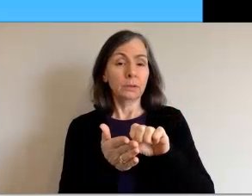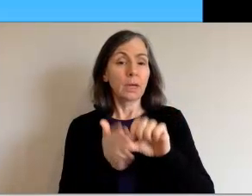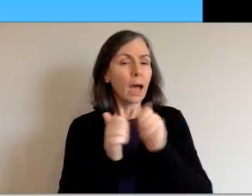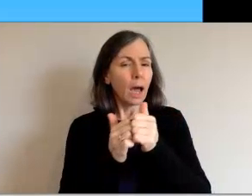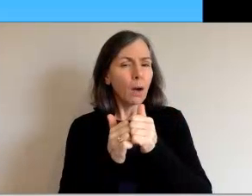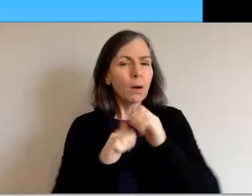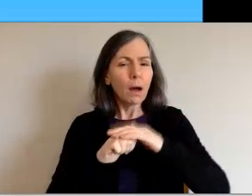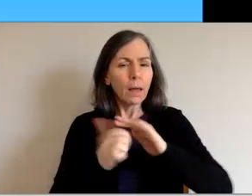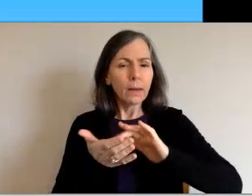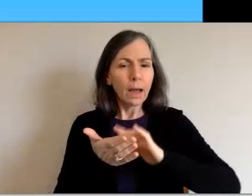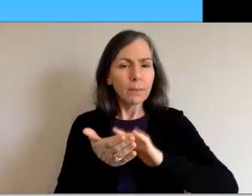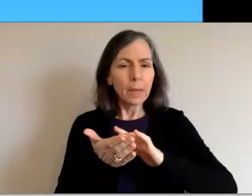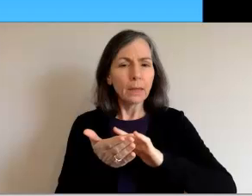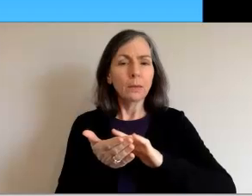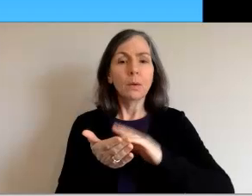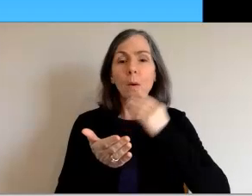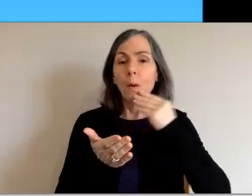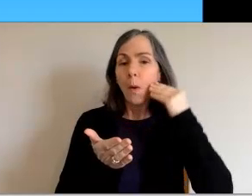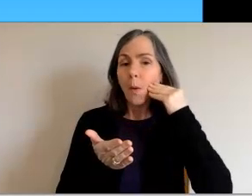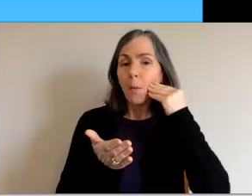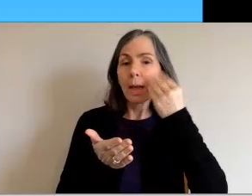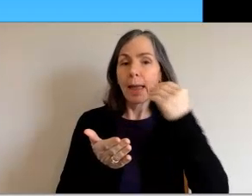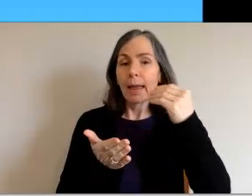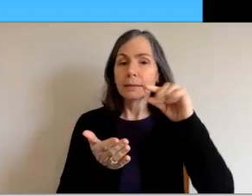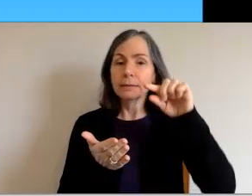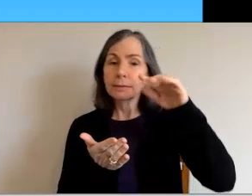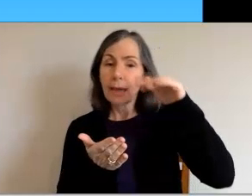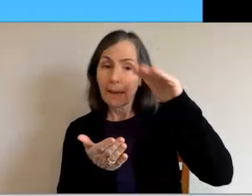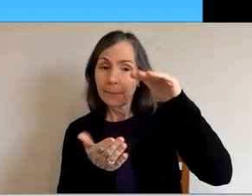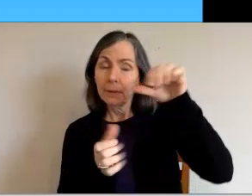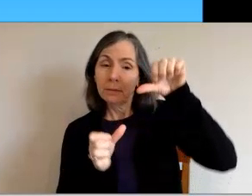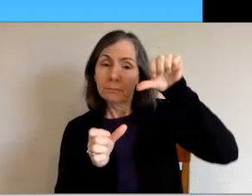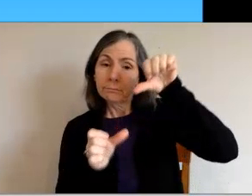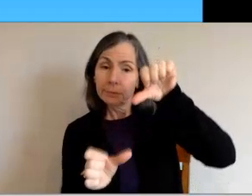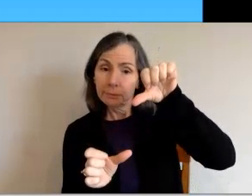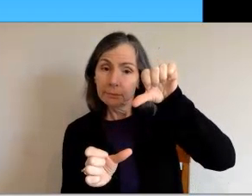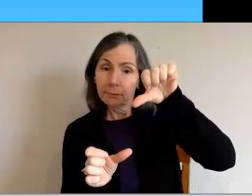the top button on your iPad and clicking them at the same time.